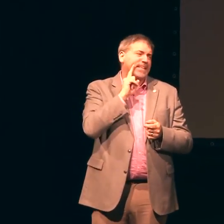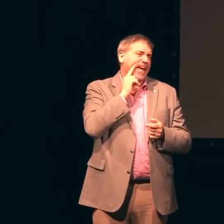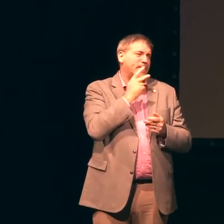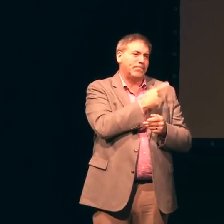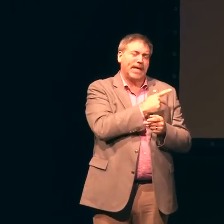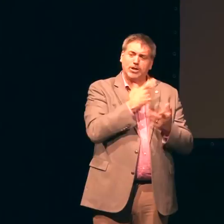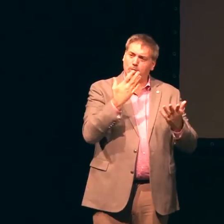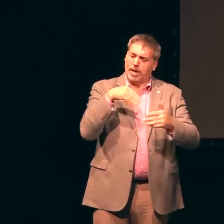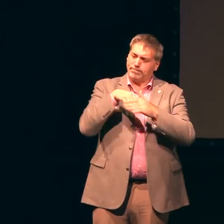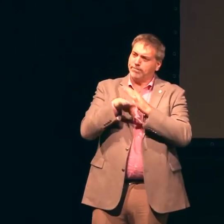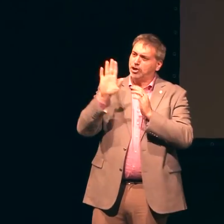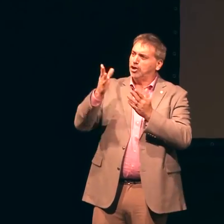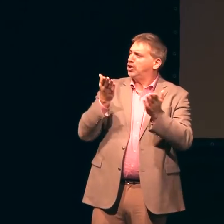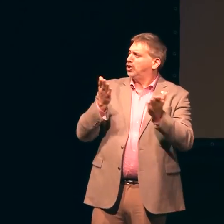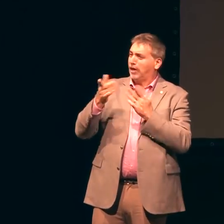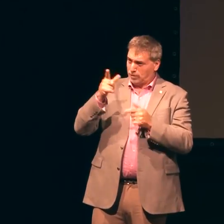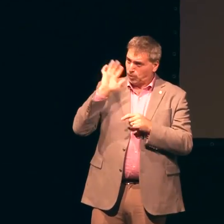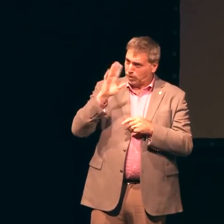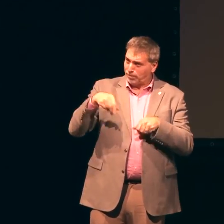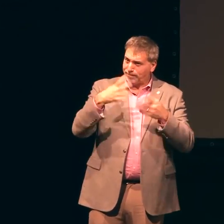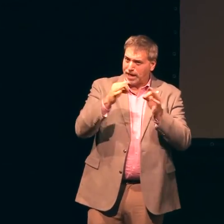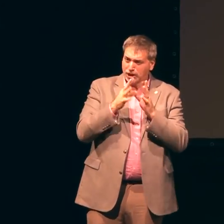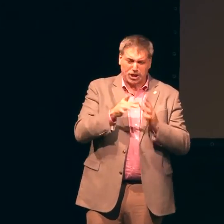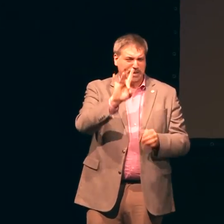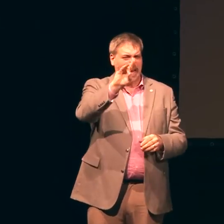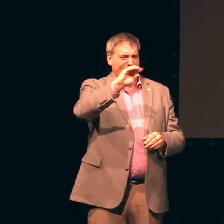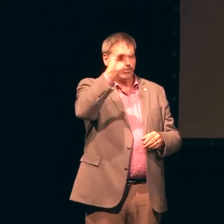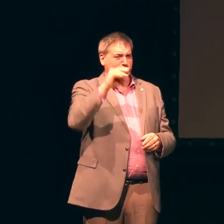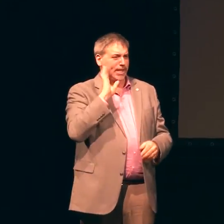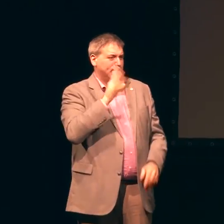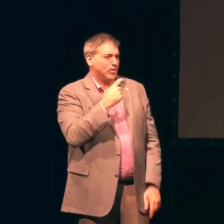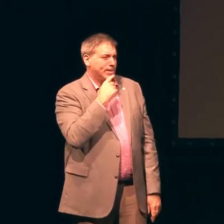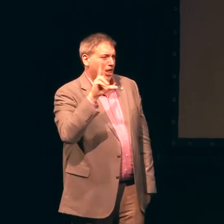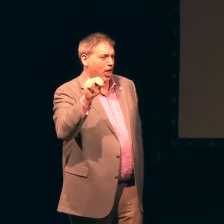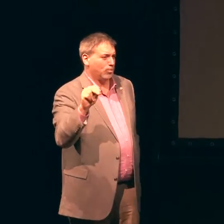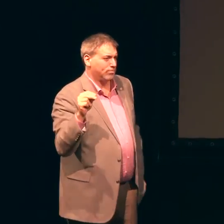the doctor, if a Deaf patient wanted to use your services, would you provide an interpreter? I